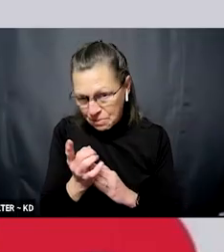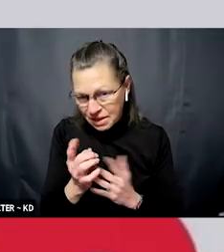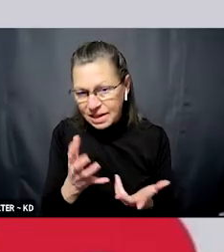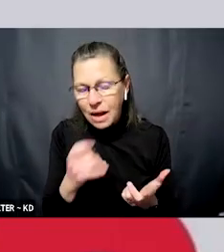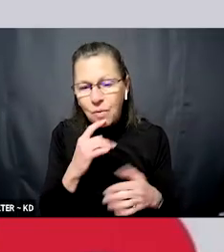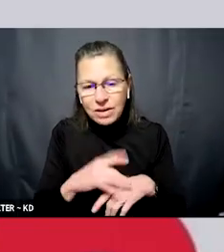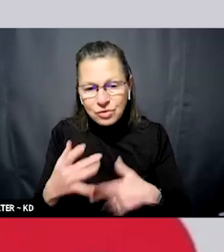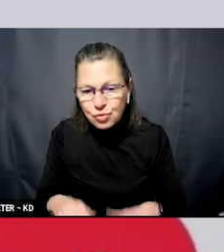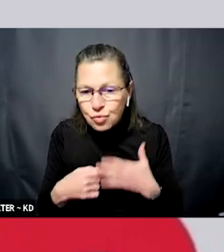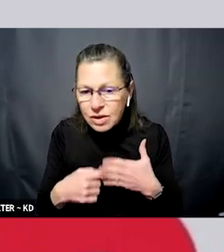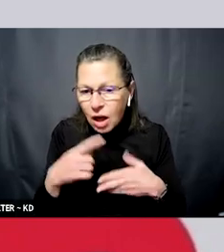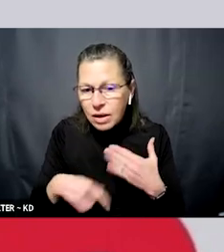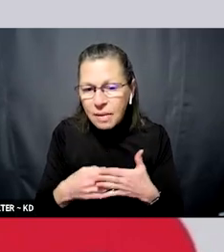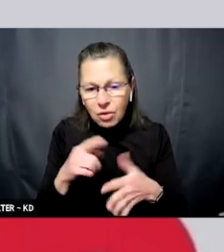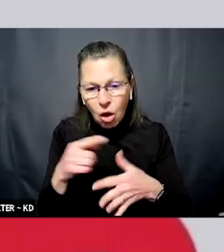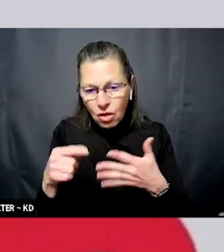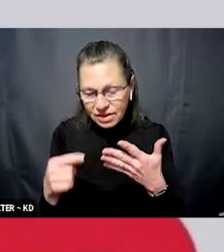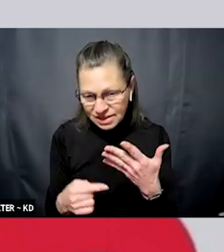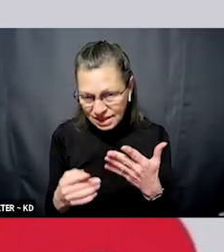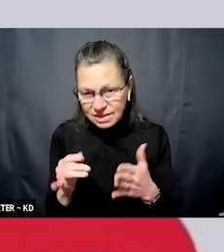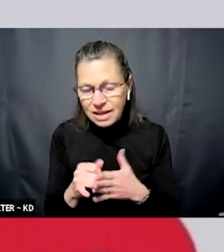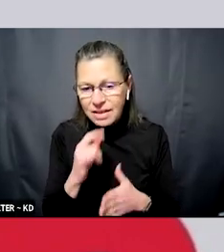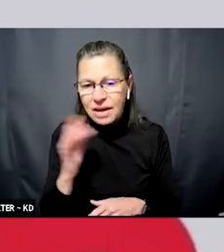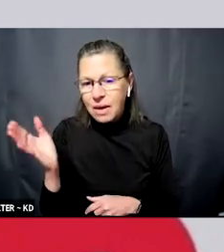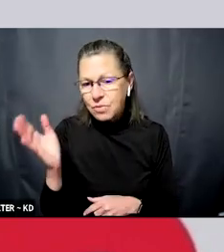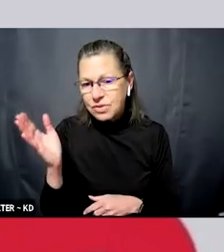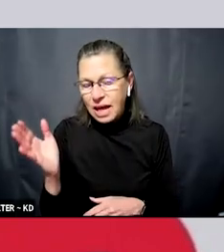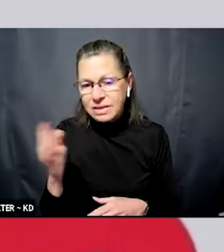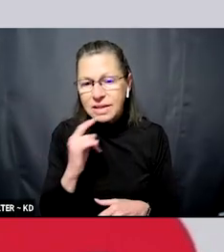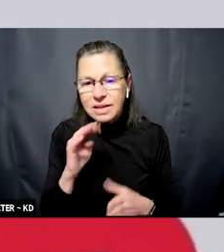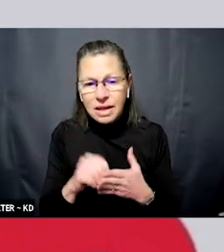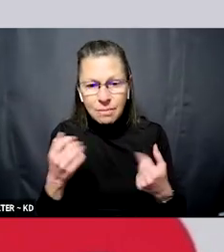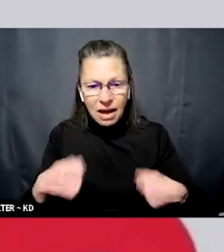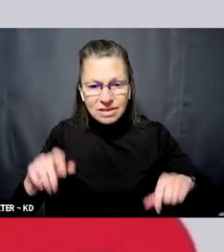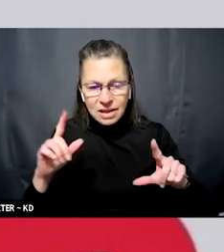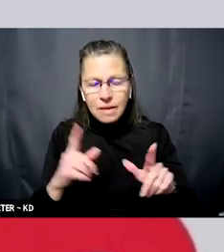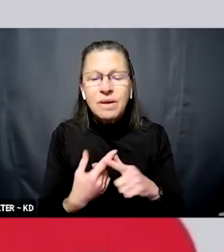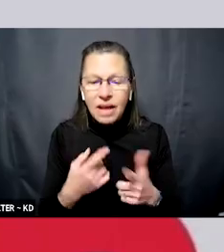these things that I presented on my slide, but then I will come, and I will talk from a really